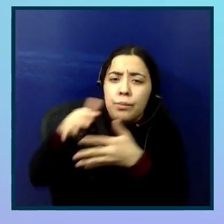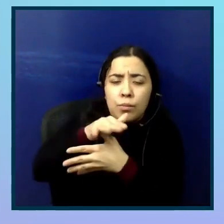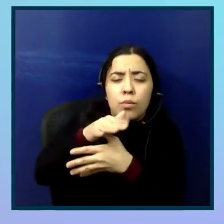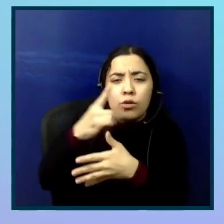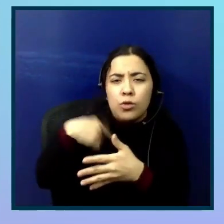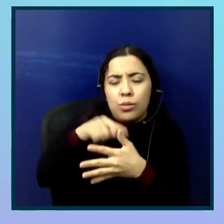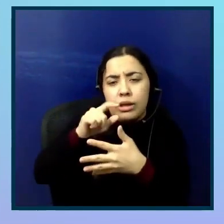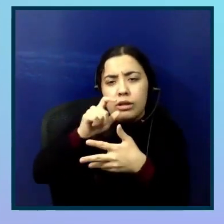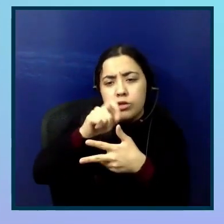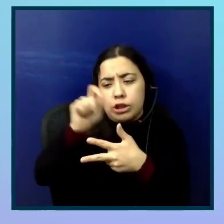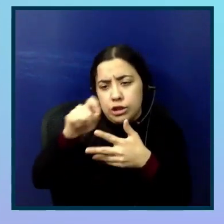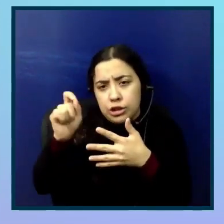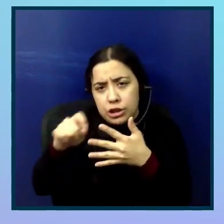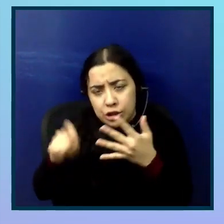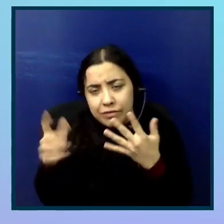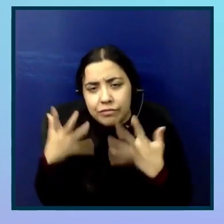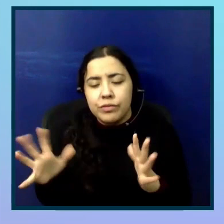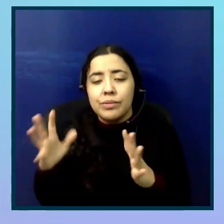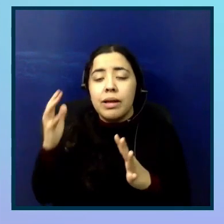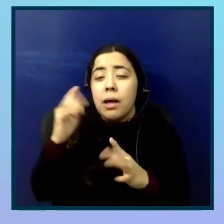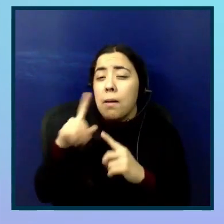And then in terms of like, tiebreakers, I think,